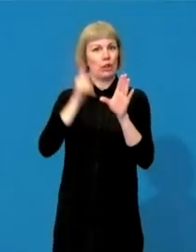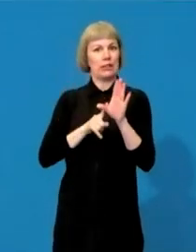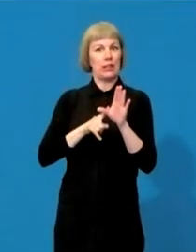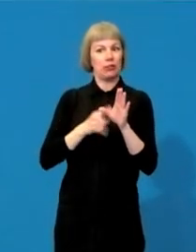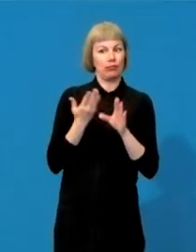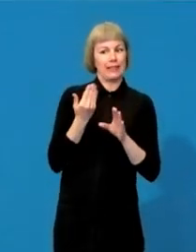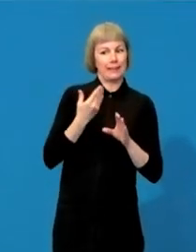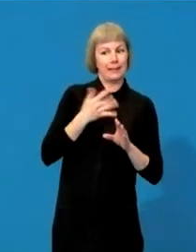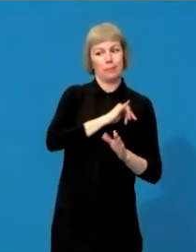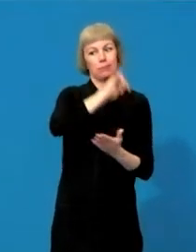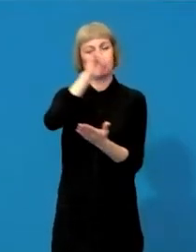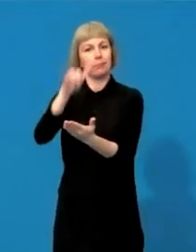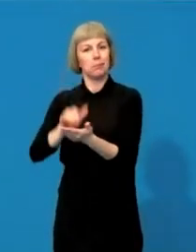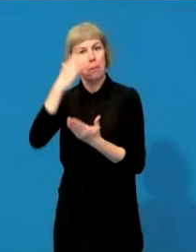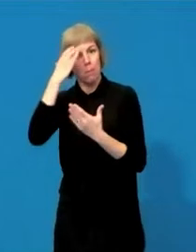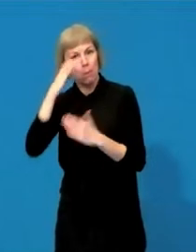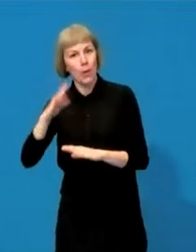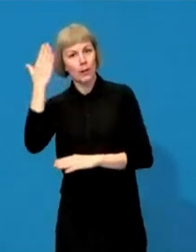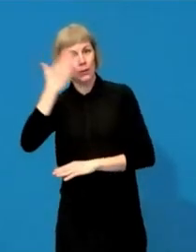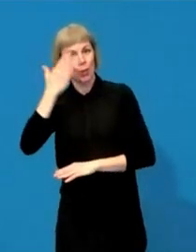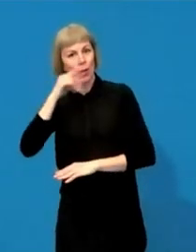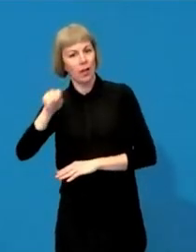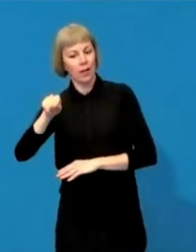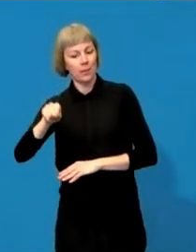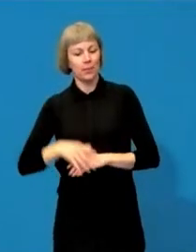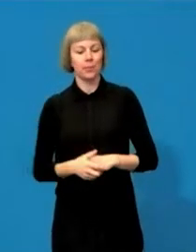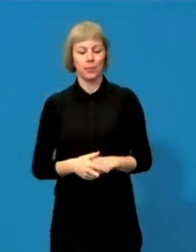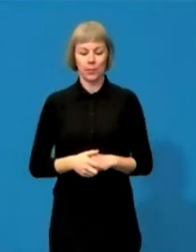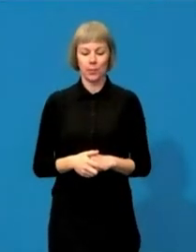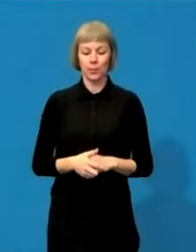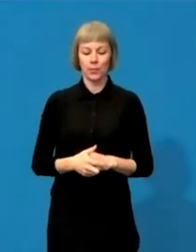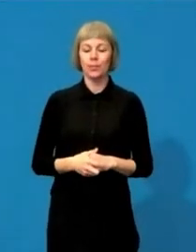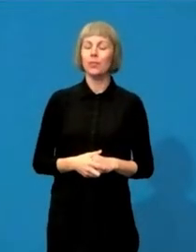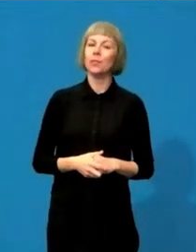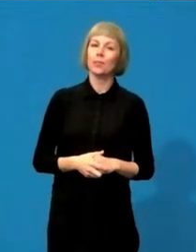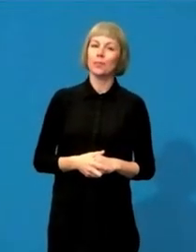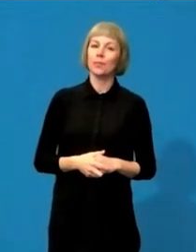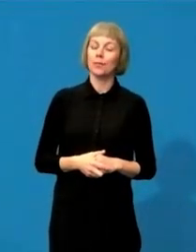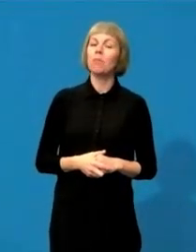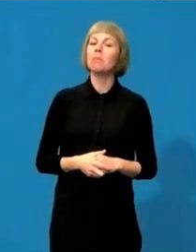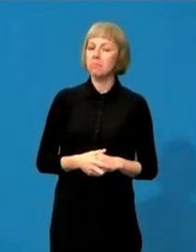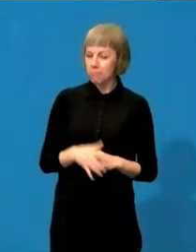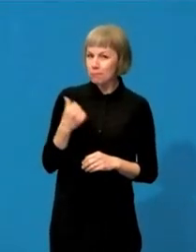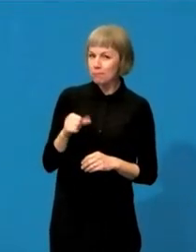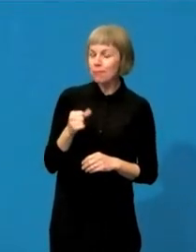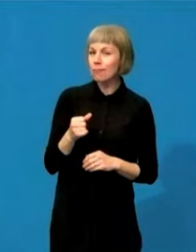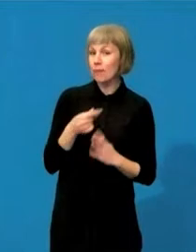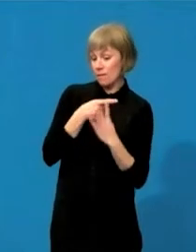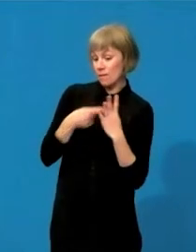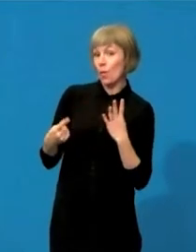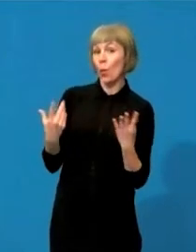So - MS TARRAGO: And are you able to tell us, for those four that are living with you